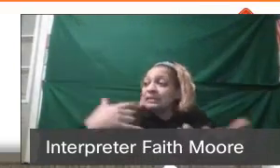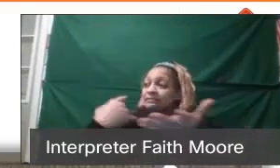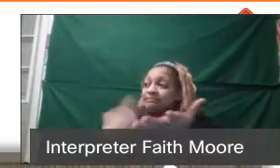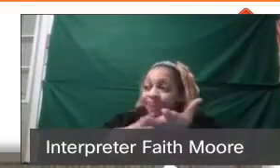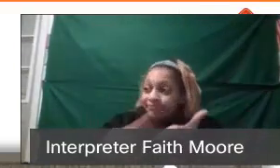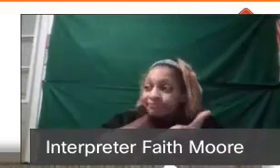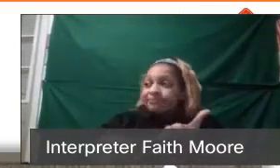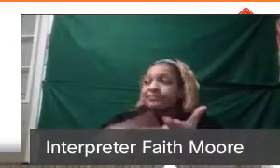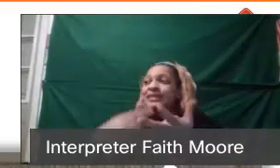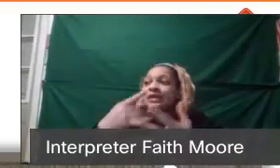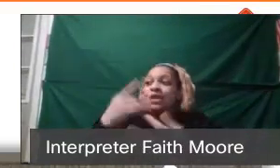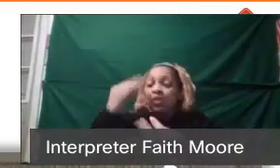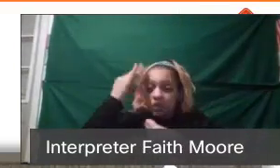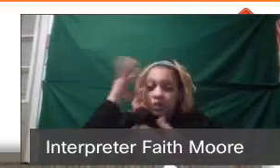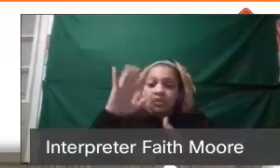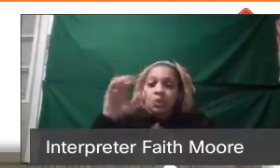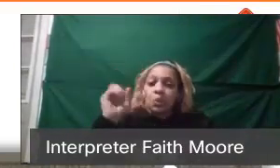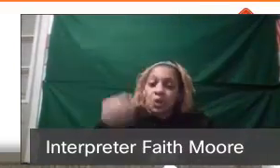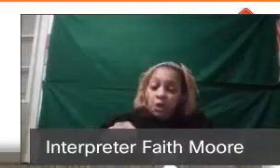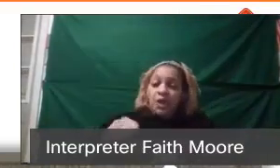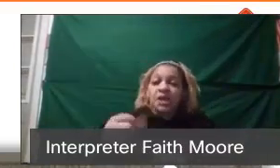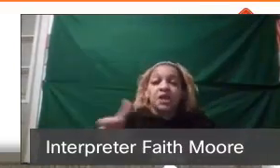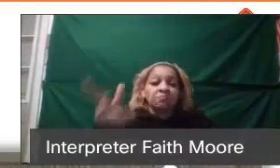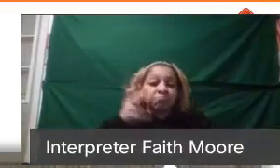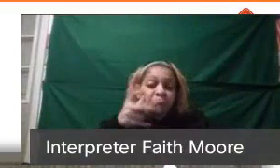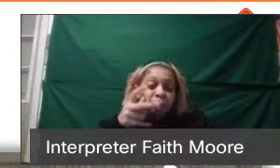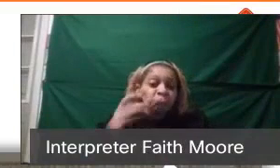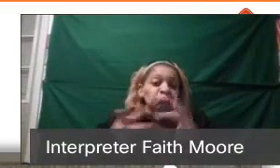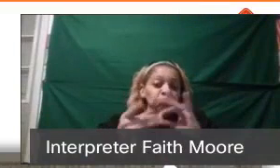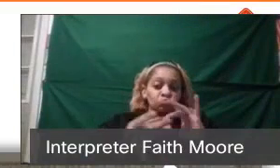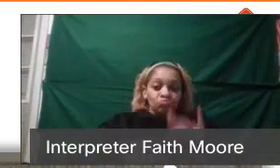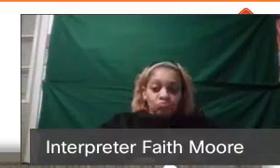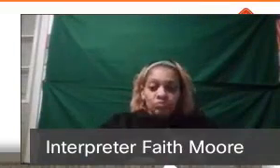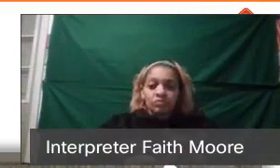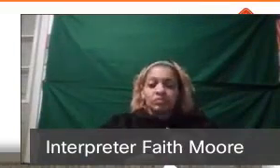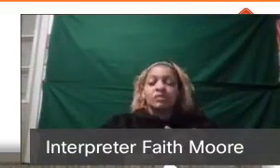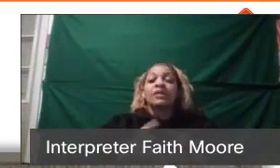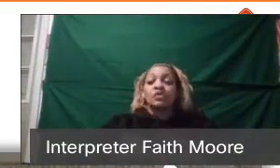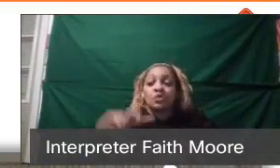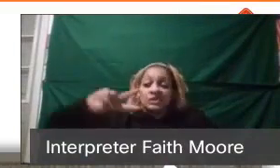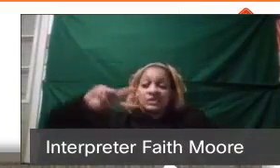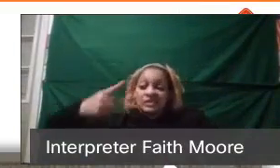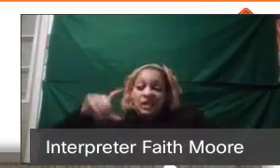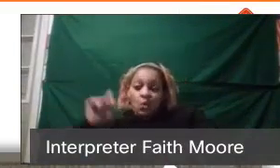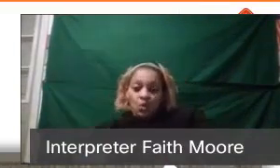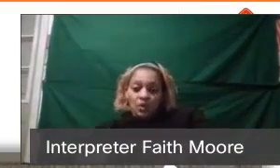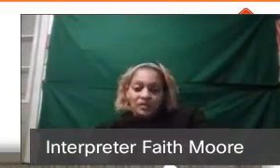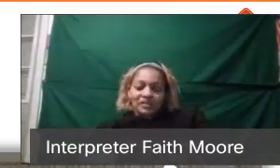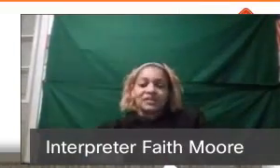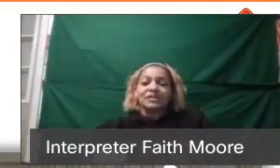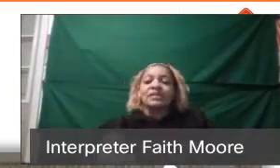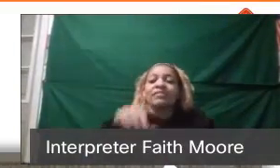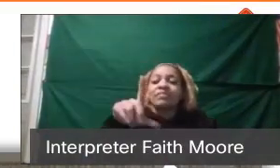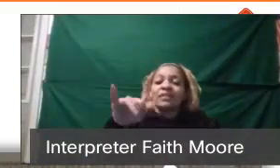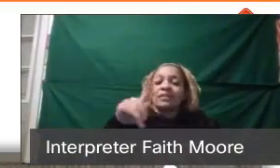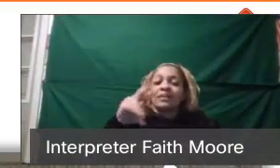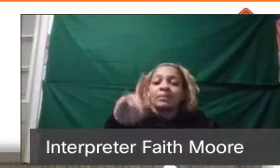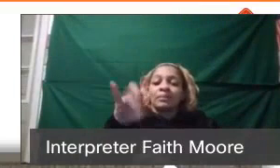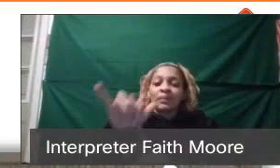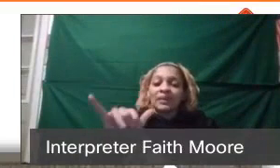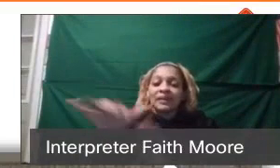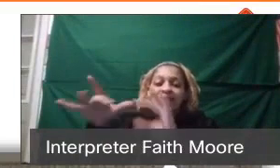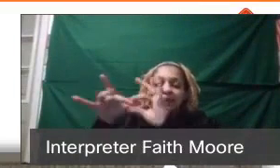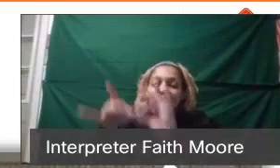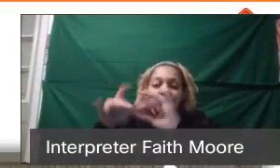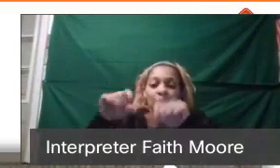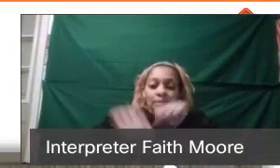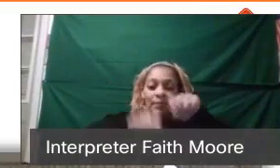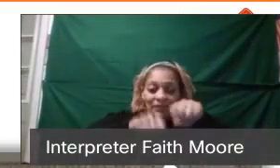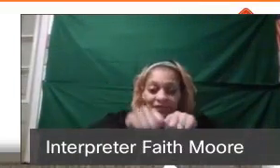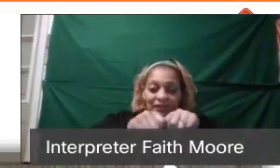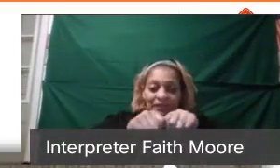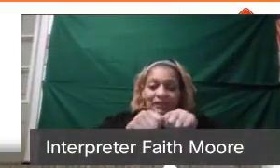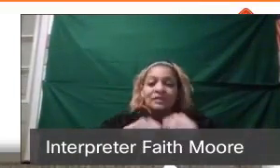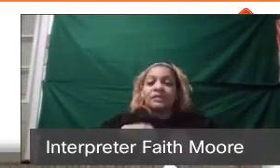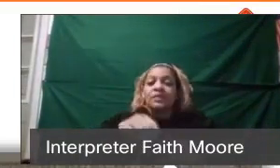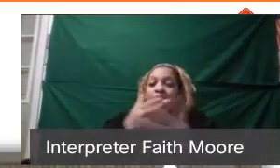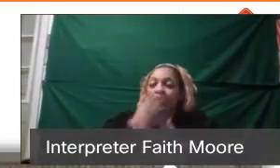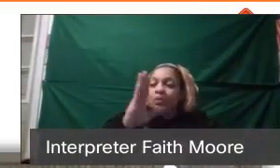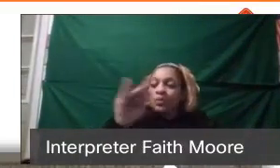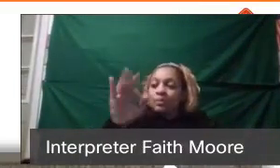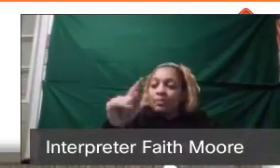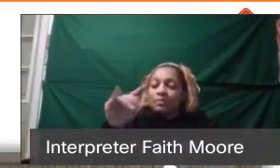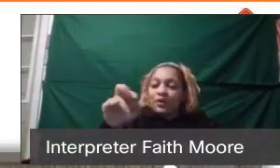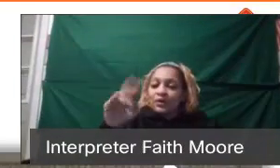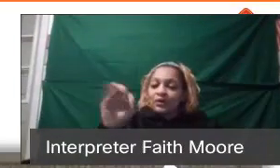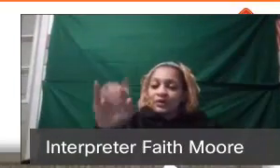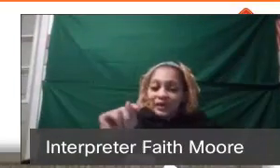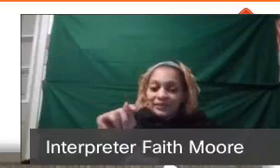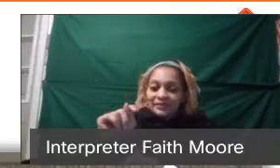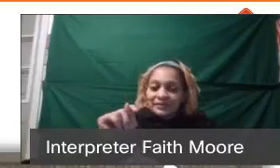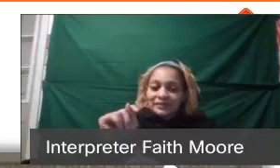Um, we'd be happy to to take their comments and then, secondly, as the you mentioned about the livability studying connecting bicyclists noise to butter, not through aspen street or through Blair.